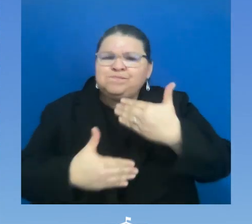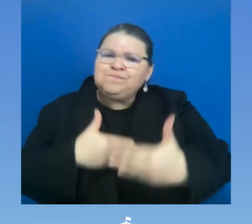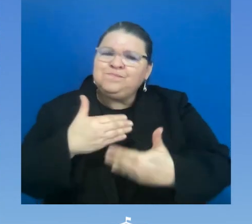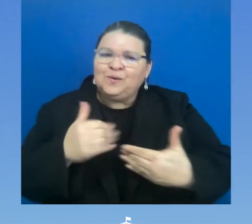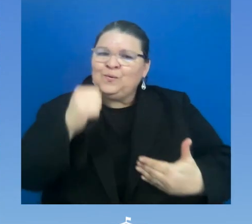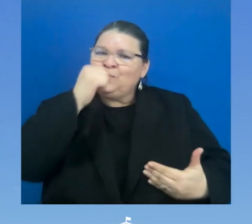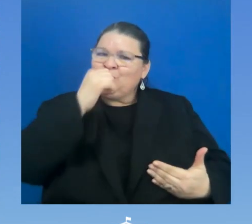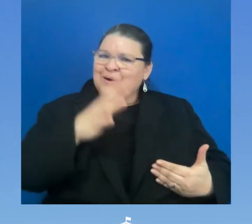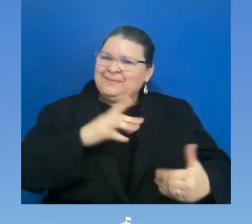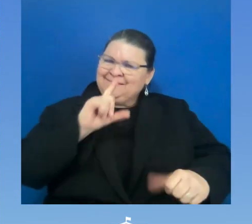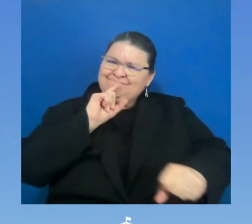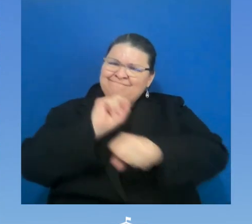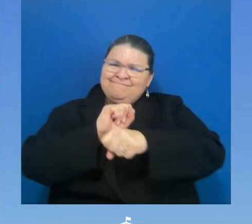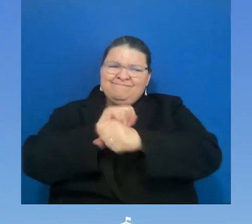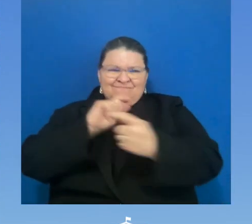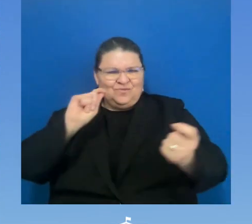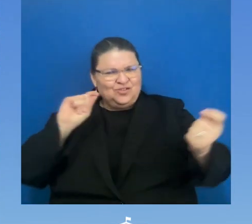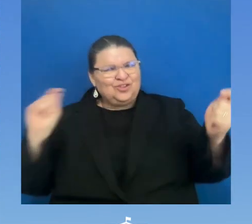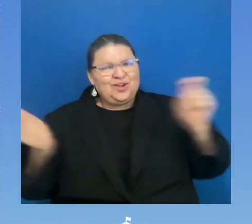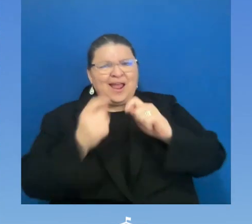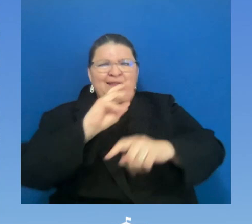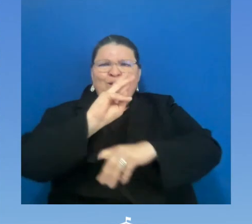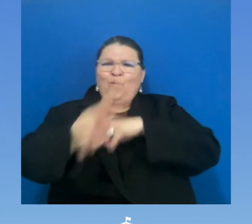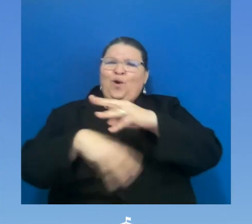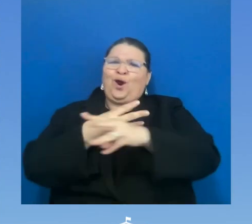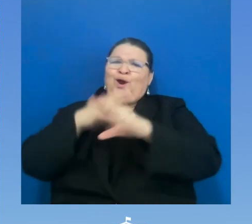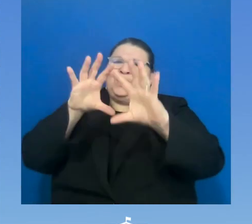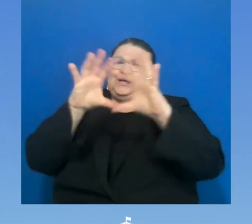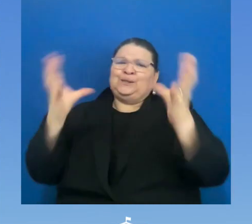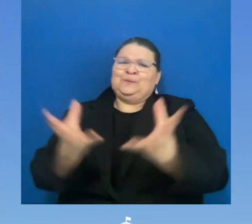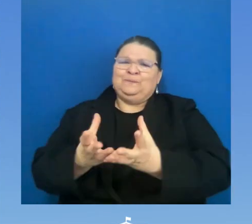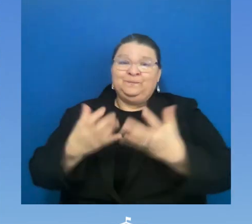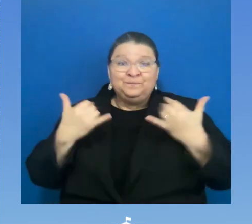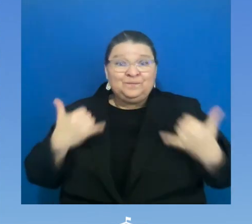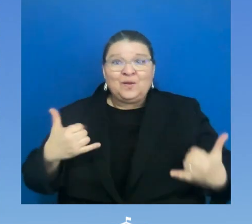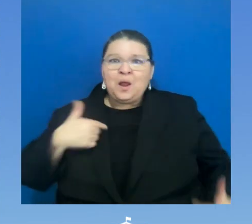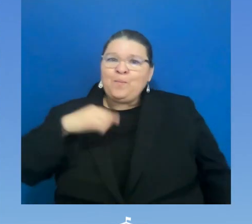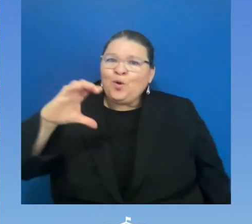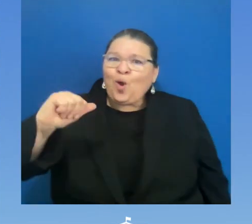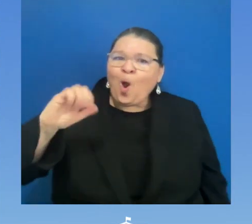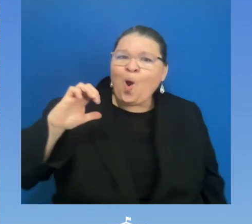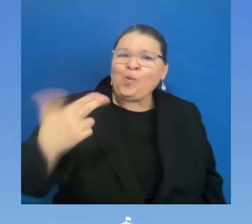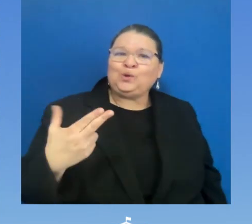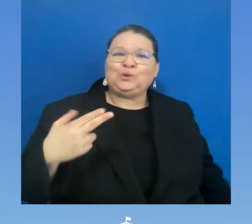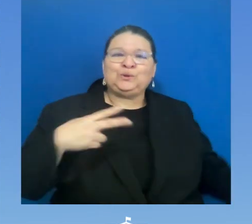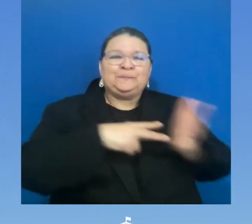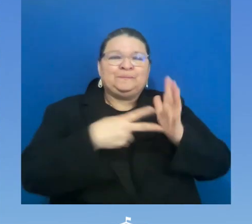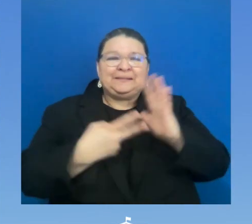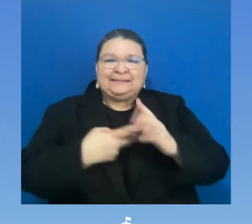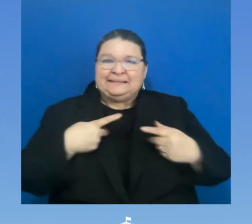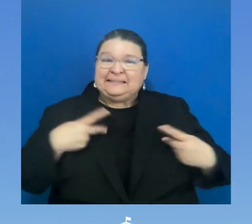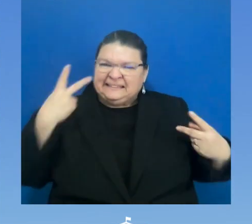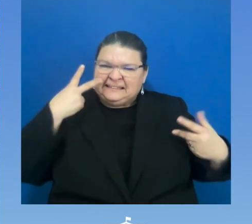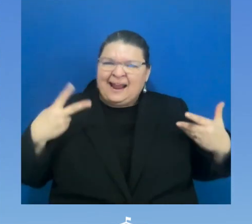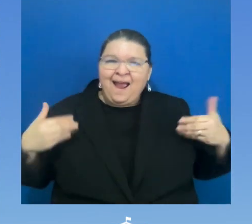so to know that these young girls are now growing up and they can realize their dreams and they're going to be fairly compensated for that,